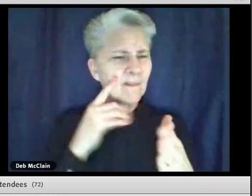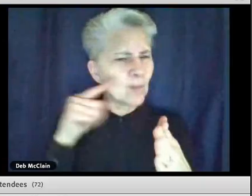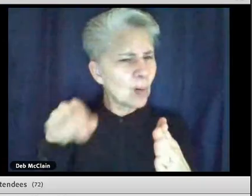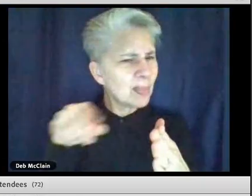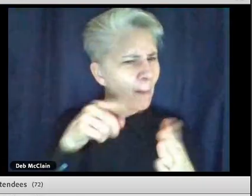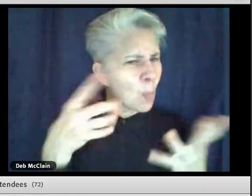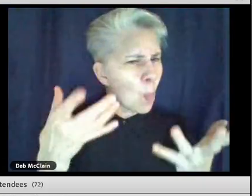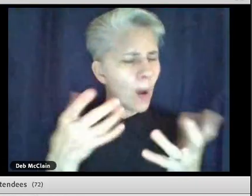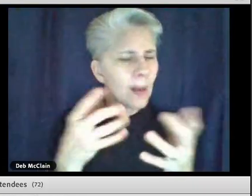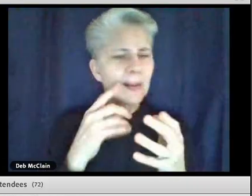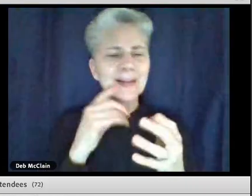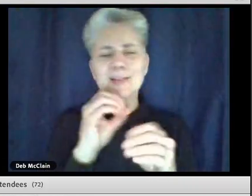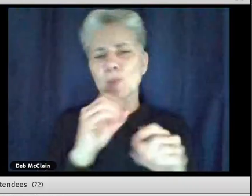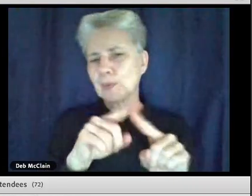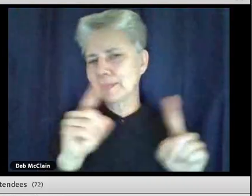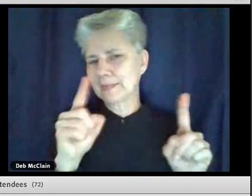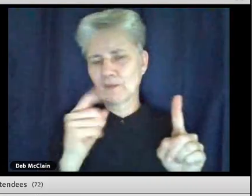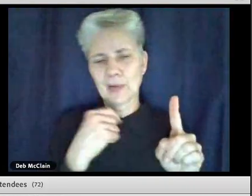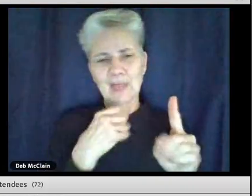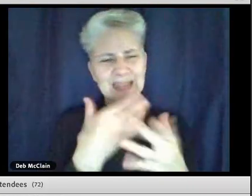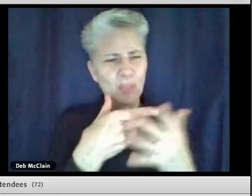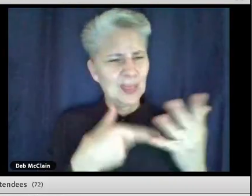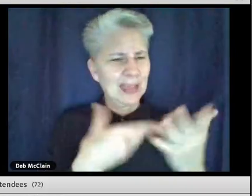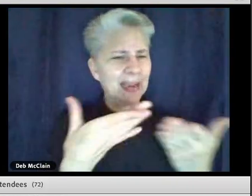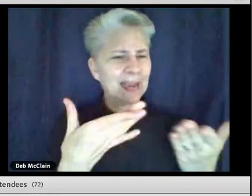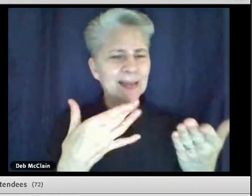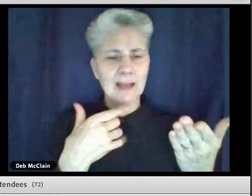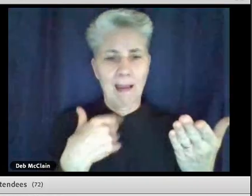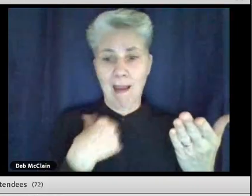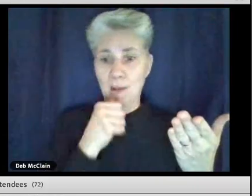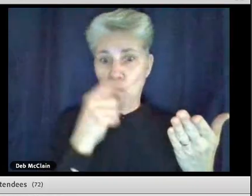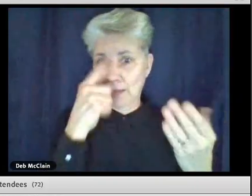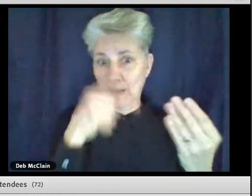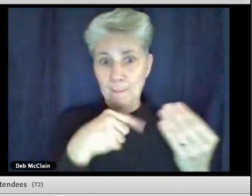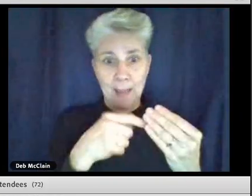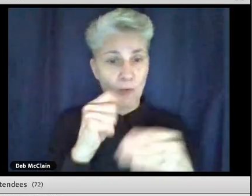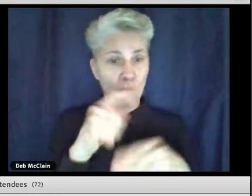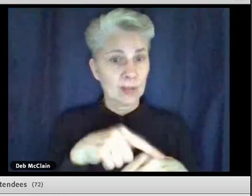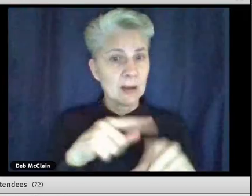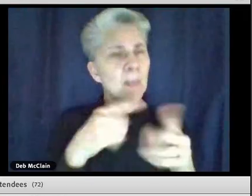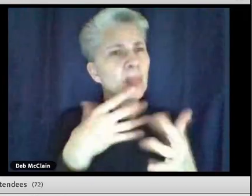And this is no different. These are things, you know, I don't think about all the time but things that I should have in place